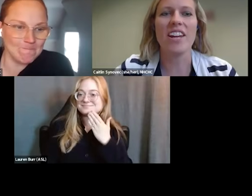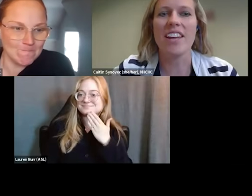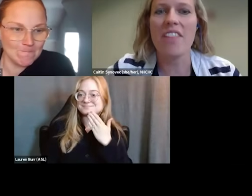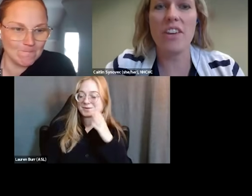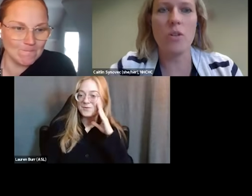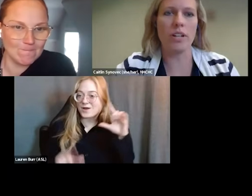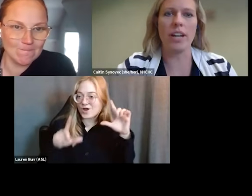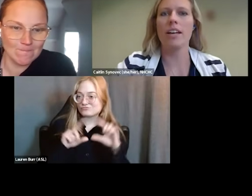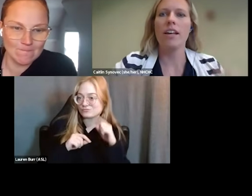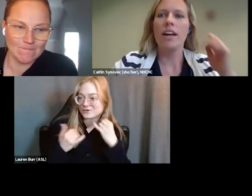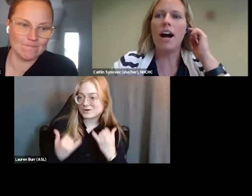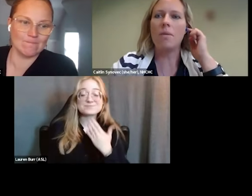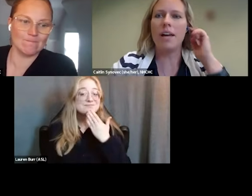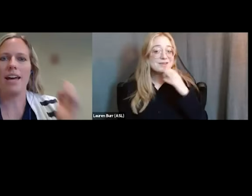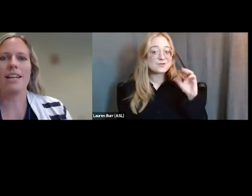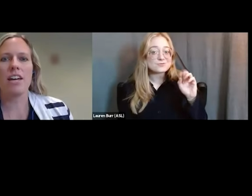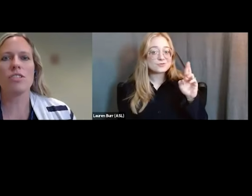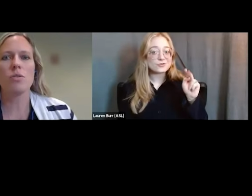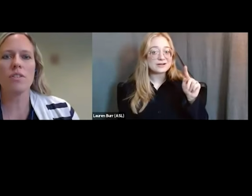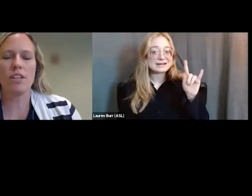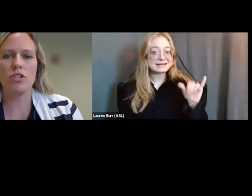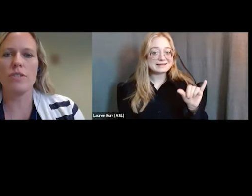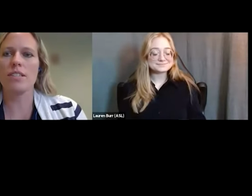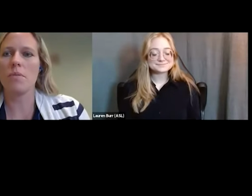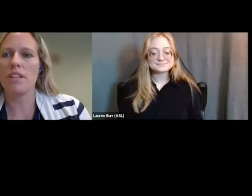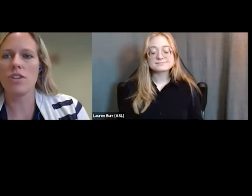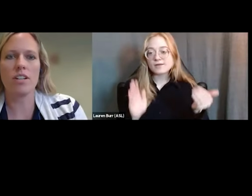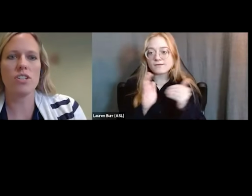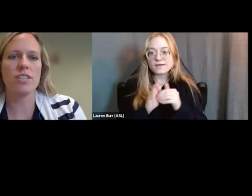Great. Yeah, thank you Courtney. And again, just sort of introducing some of these strategies